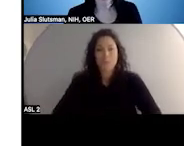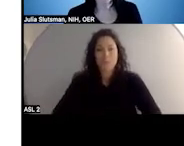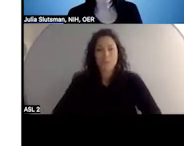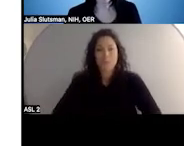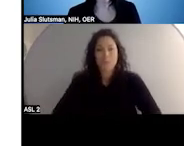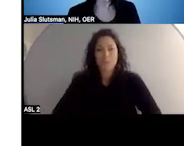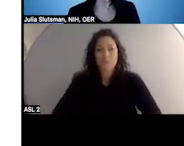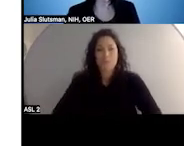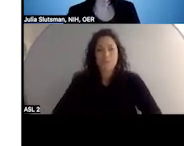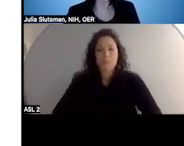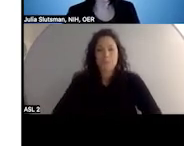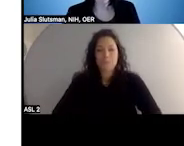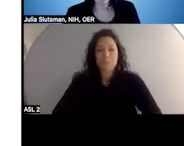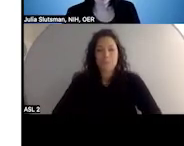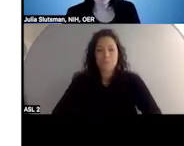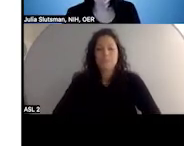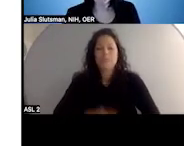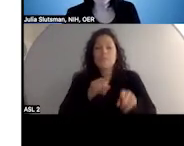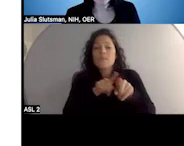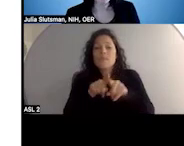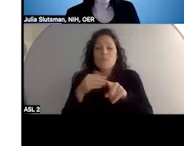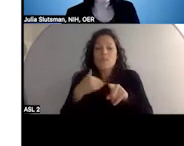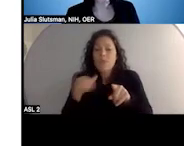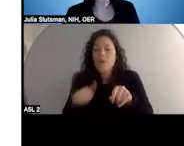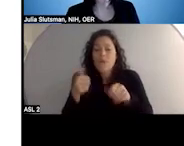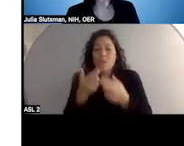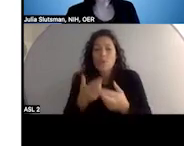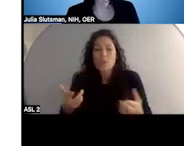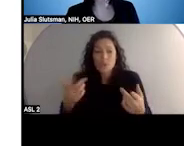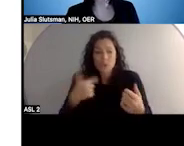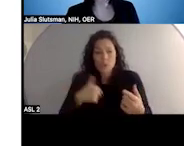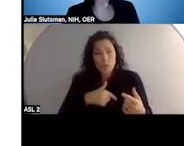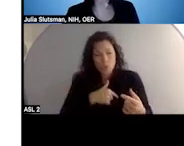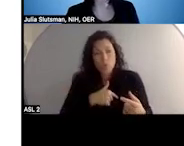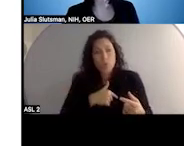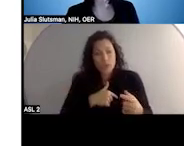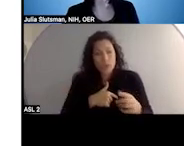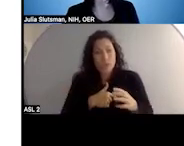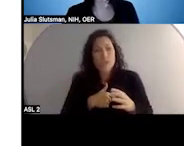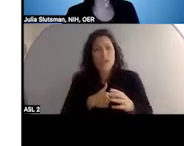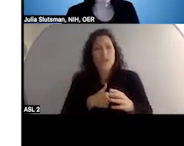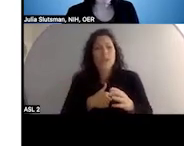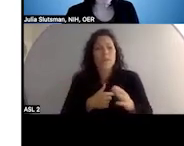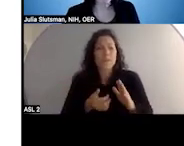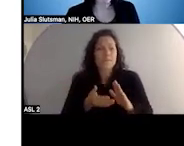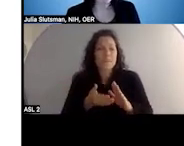As an additional resource, we conducted two public webinars